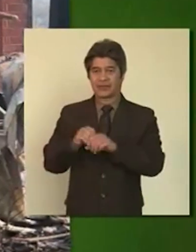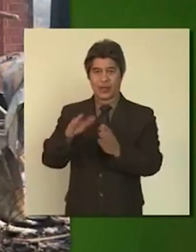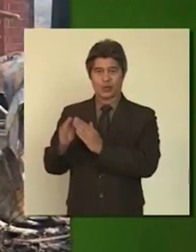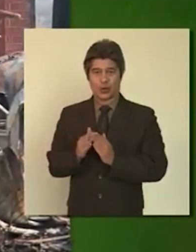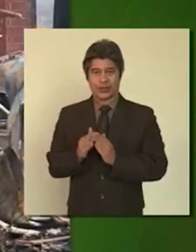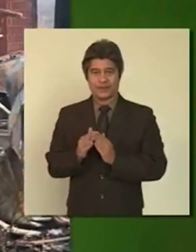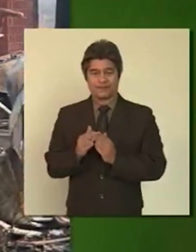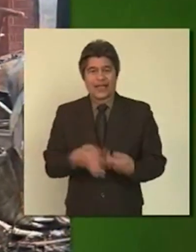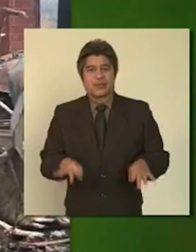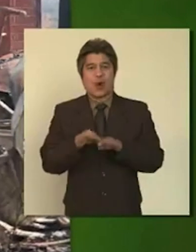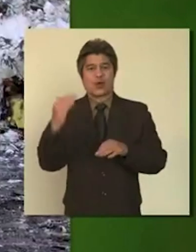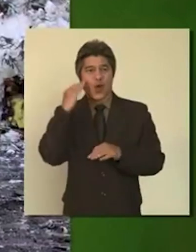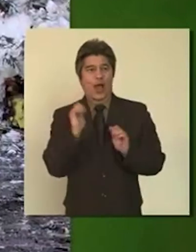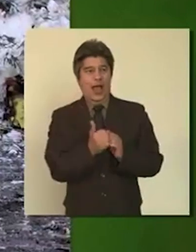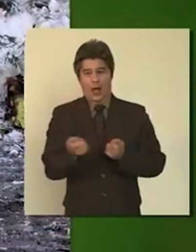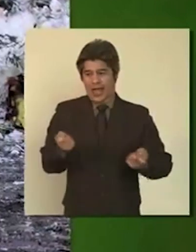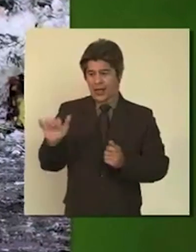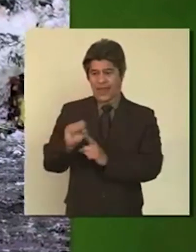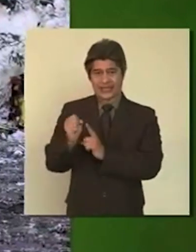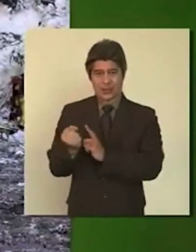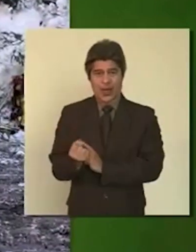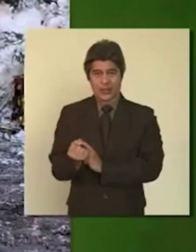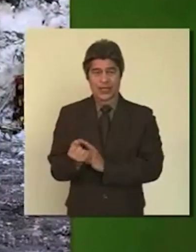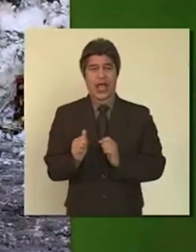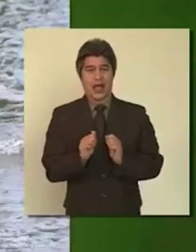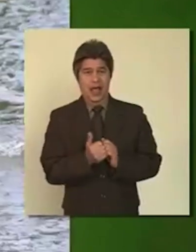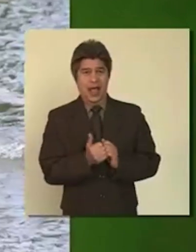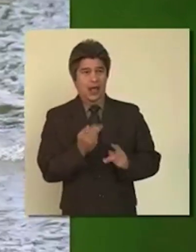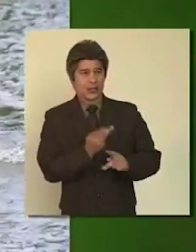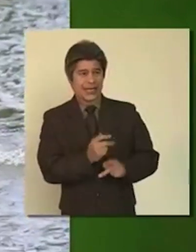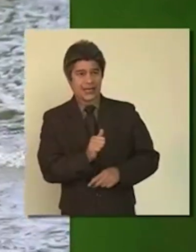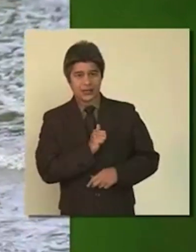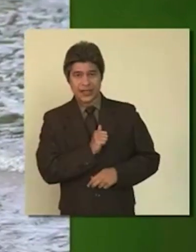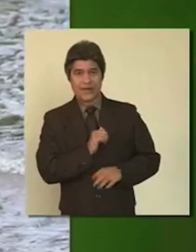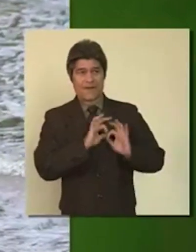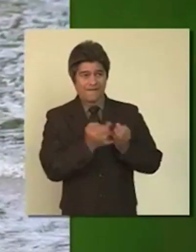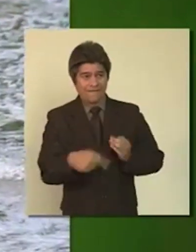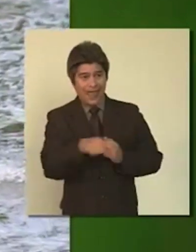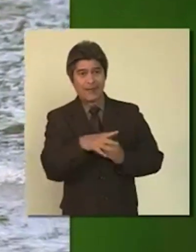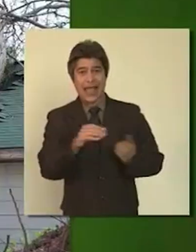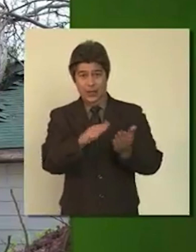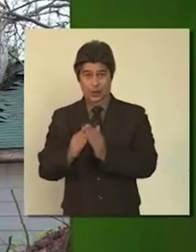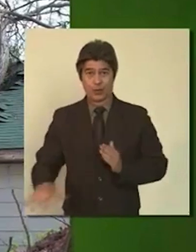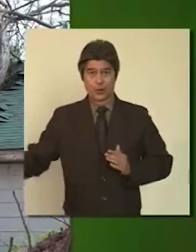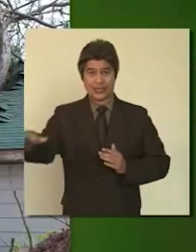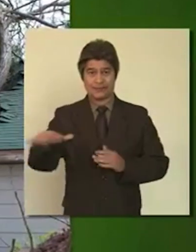community. It's important to know how you're going to handle that situation, how you're gonna be able to take care of yourself, your family, and then your community.